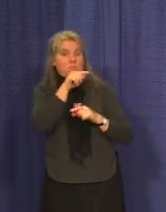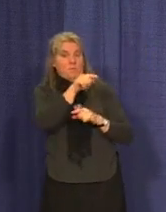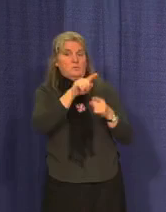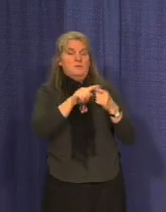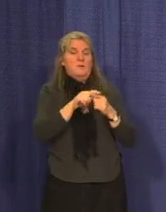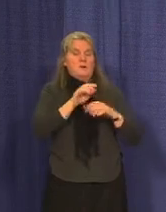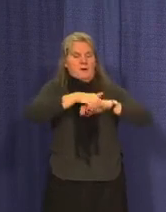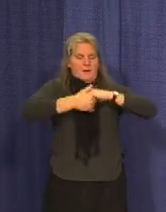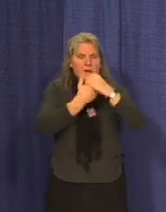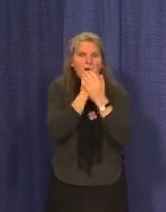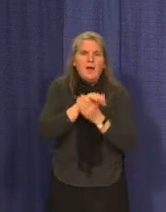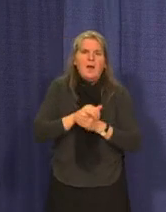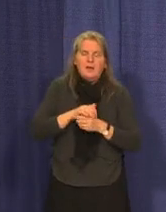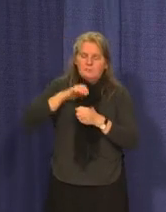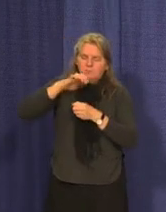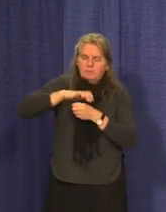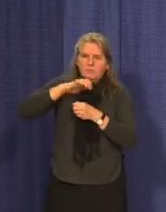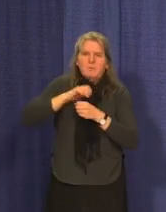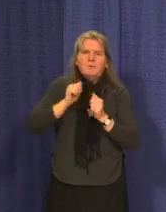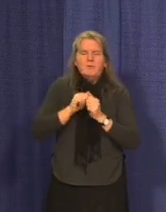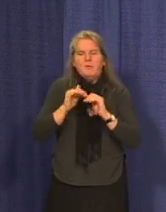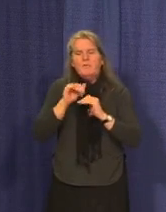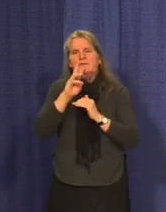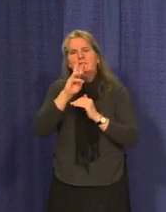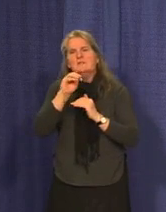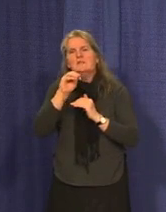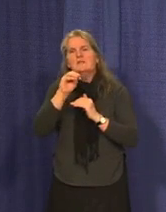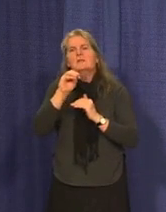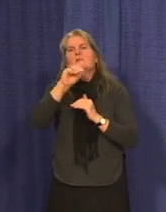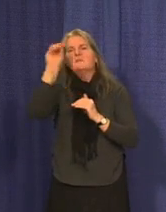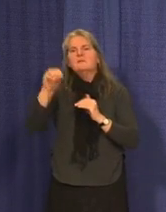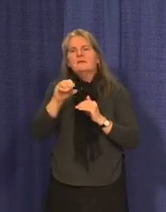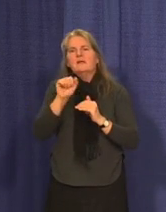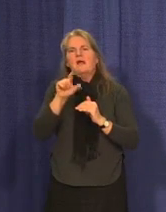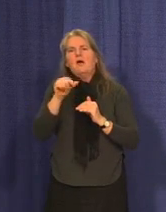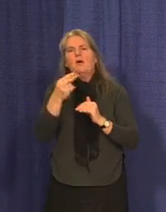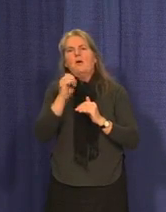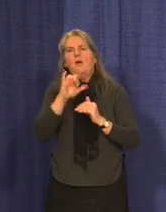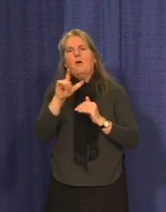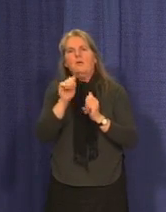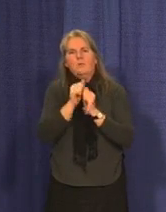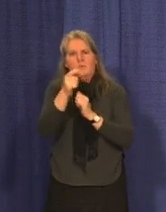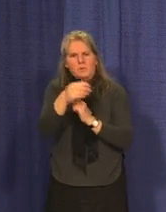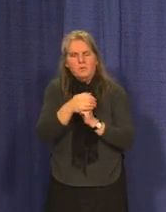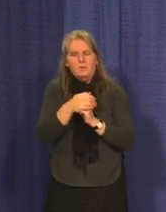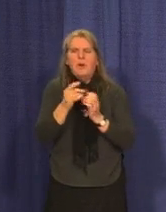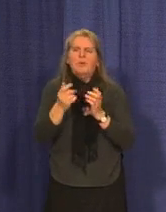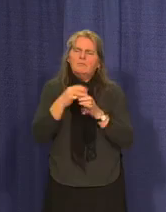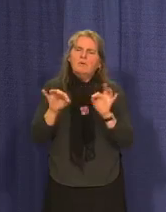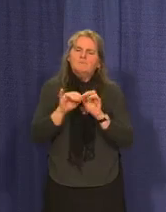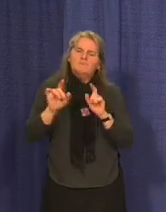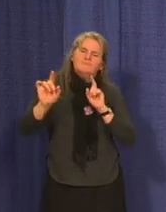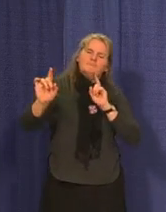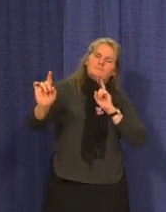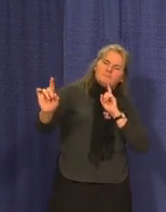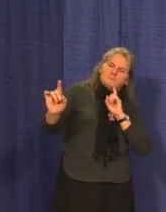Wash your hands while there, frequently, and carry hand sanitizer with you that has at least sixty percent alcohol.